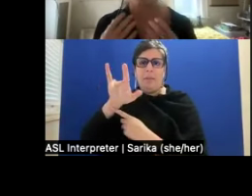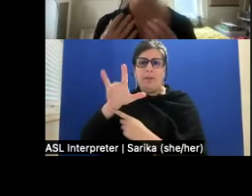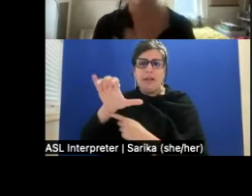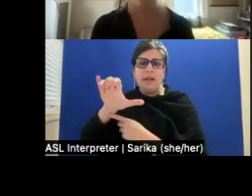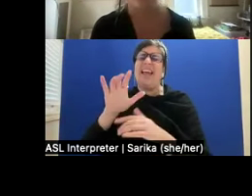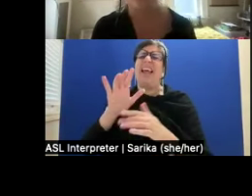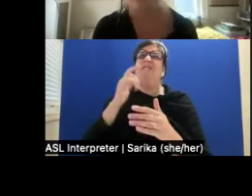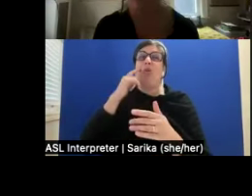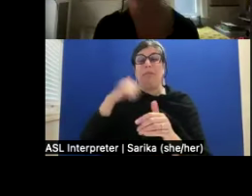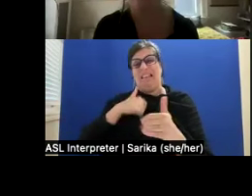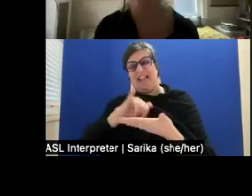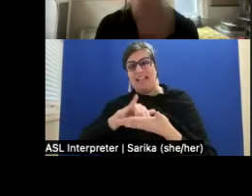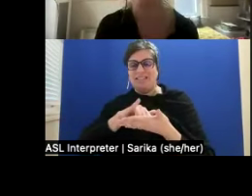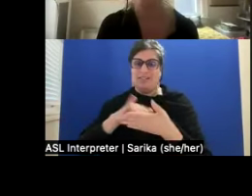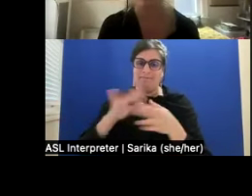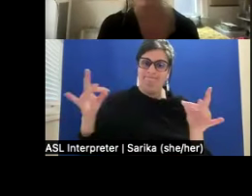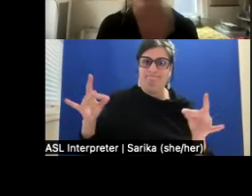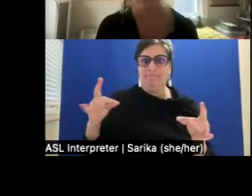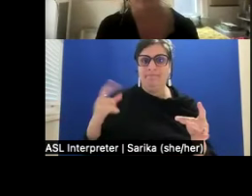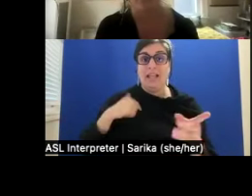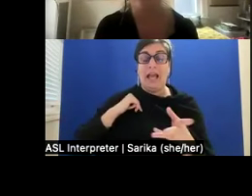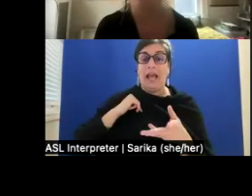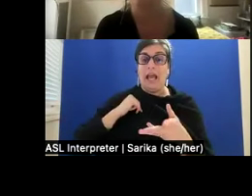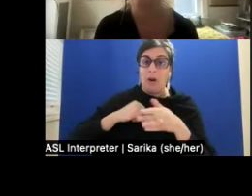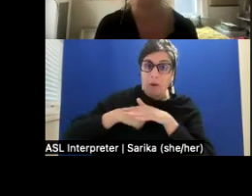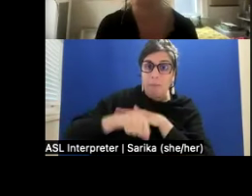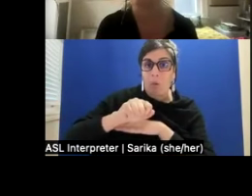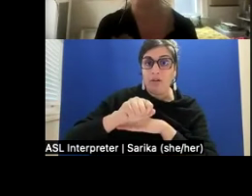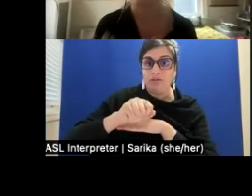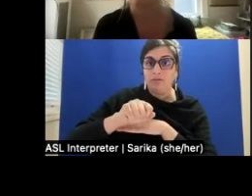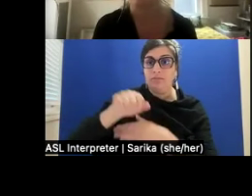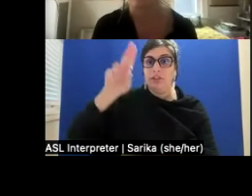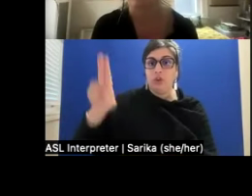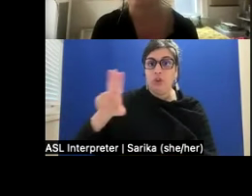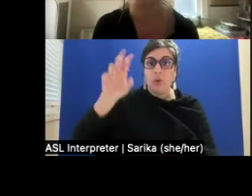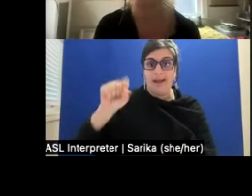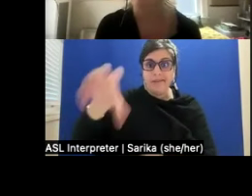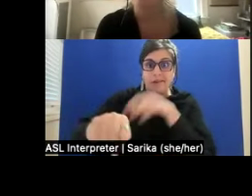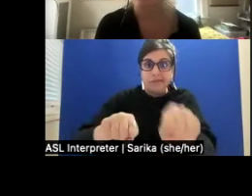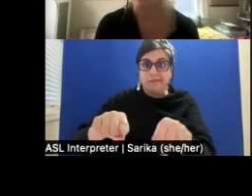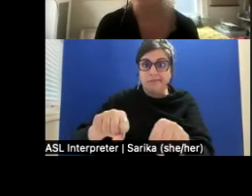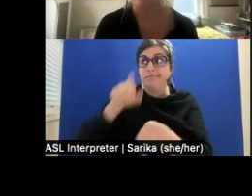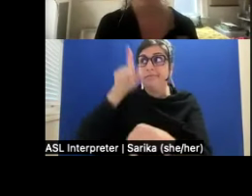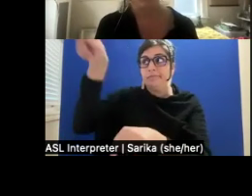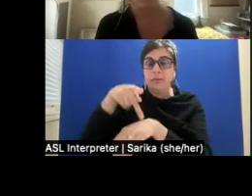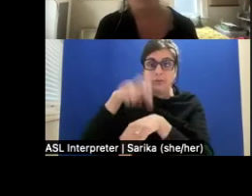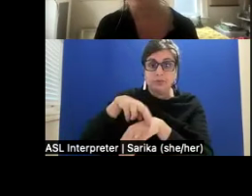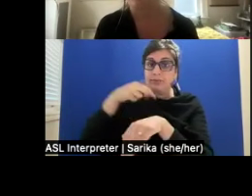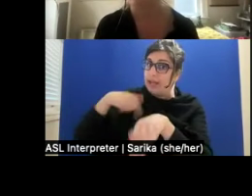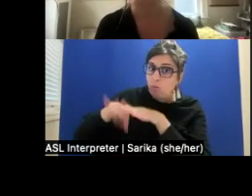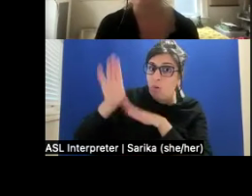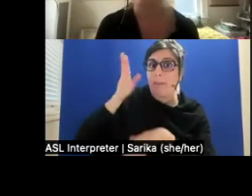I was born on a colony of the United States. It's Puerto Rico. I grew up in that colony, and now I live here in the States.